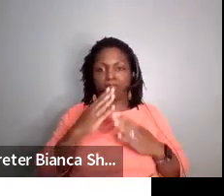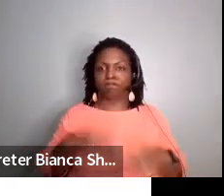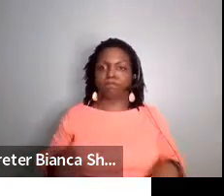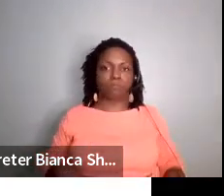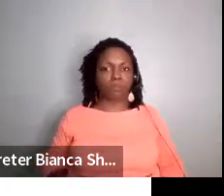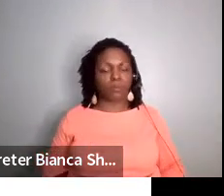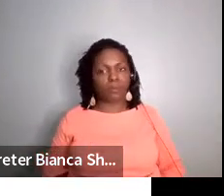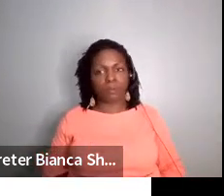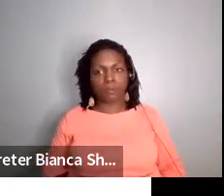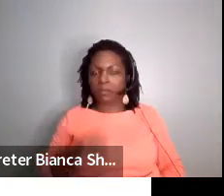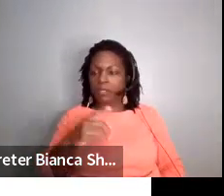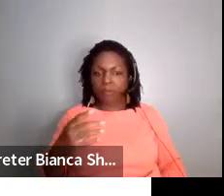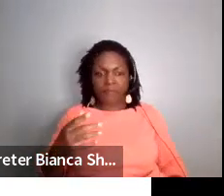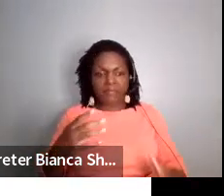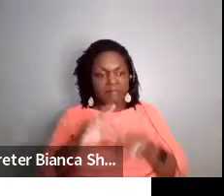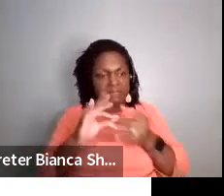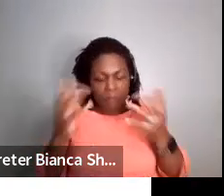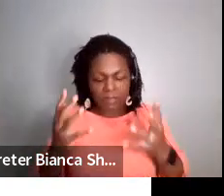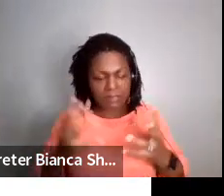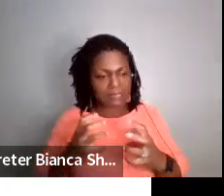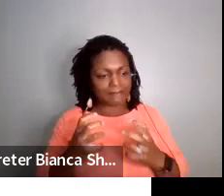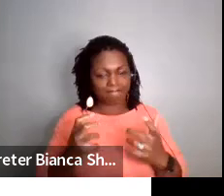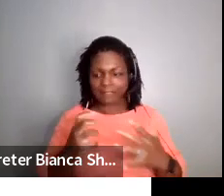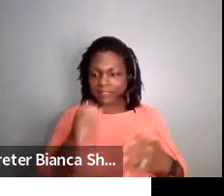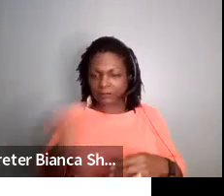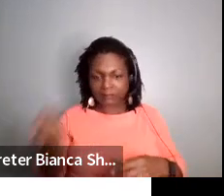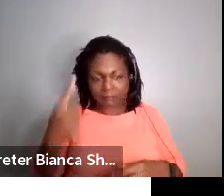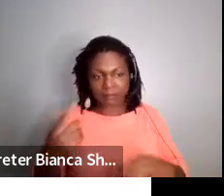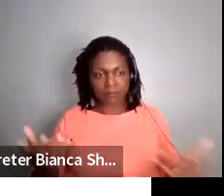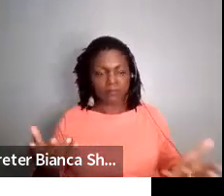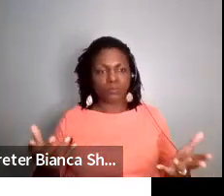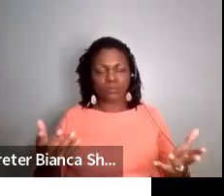I just could not understand that excellent life lessons for me.